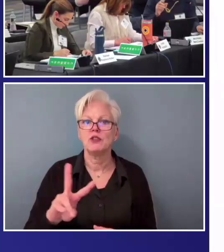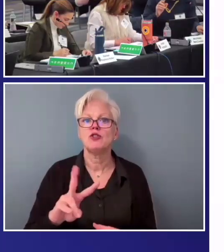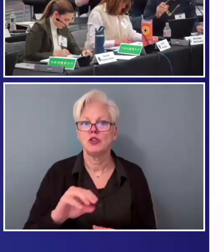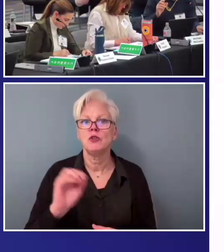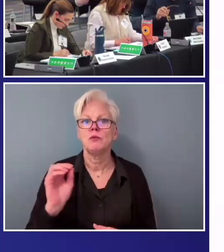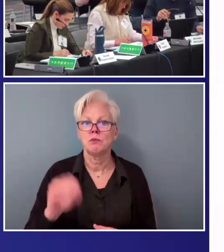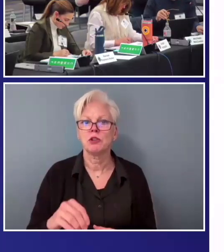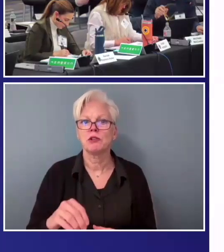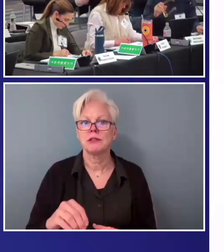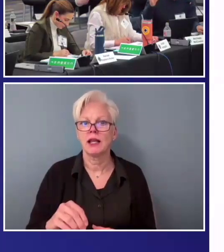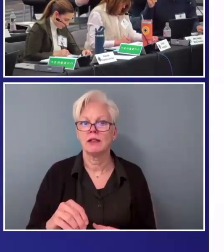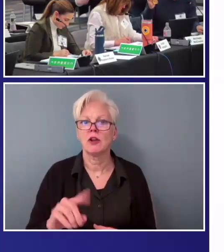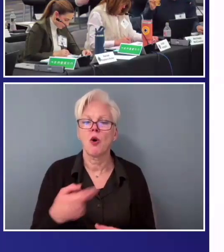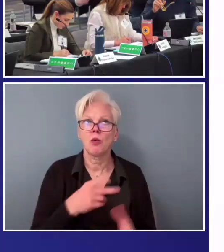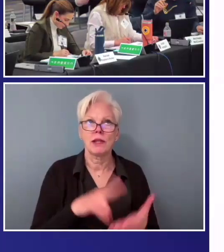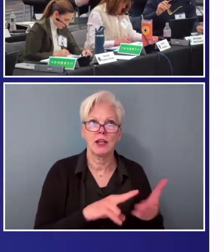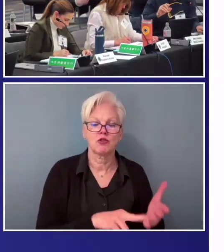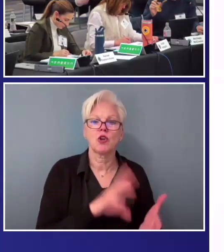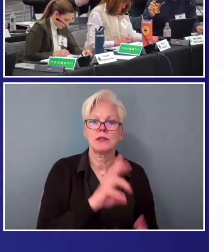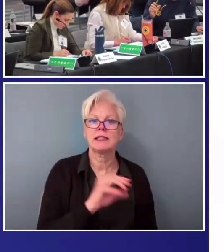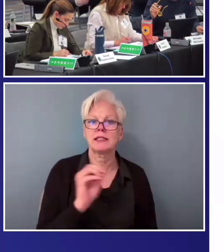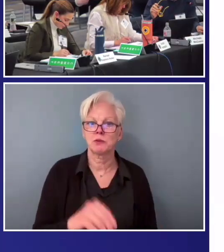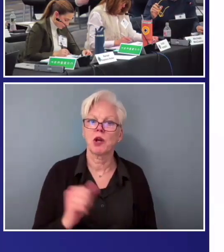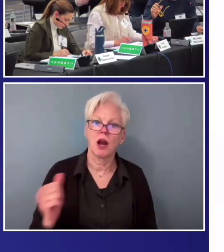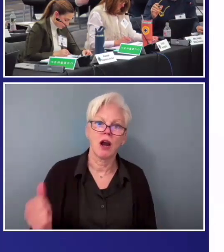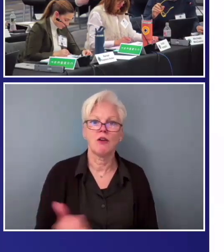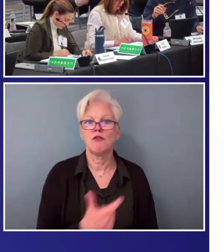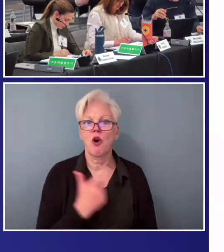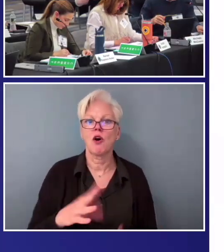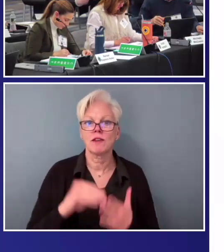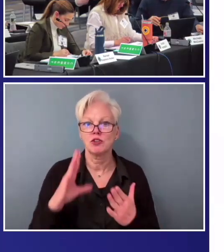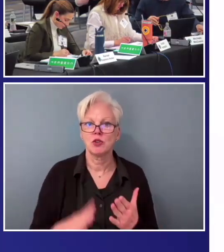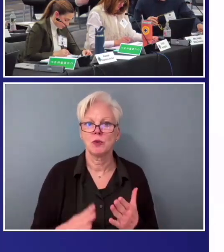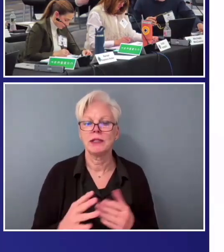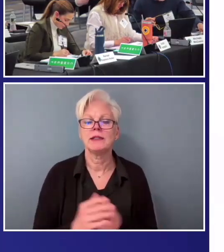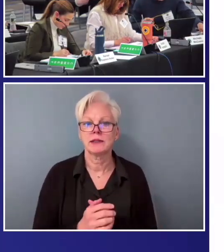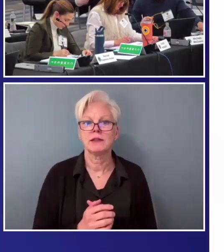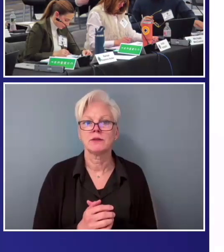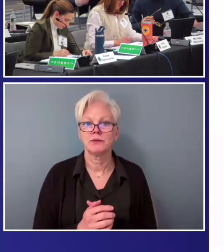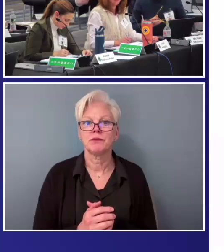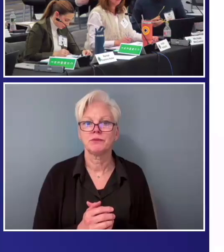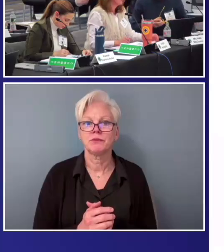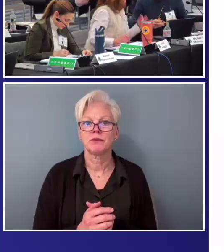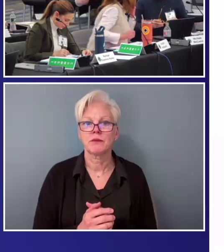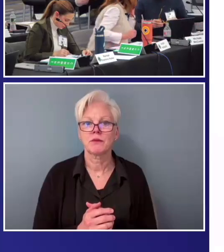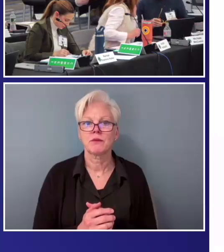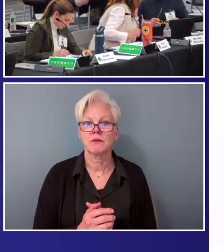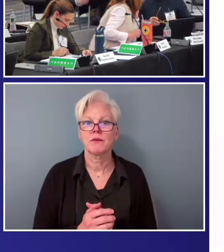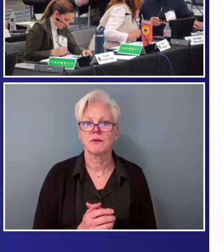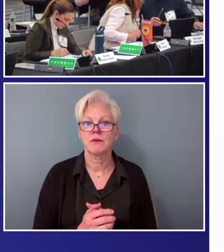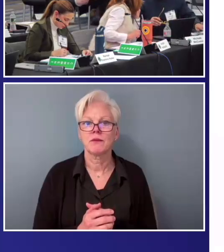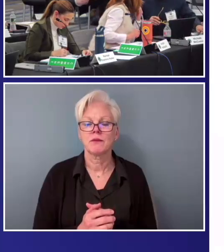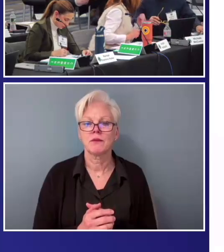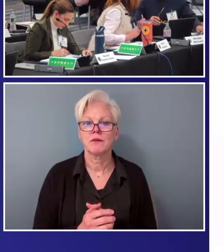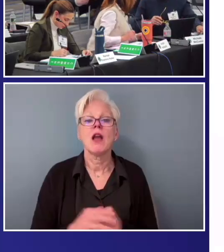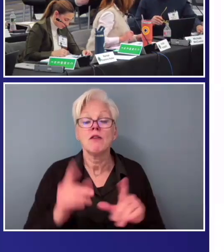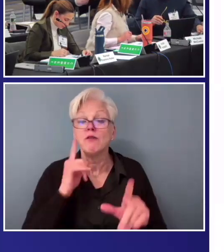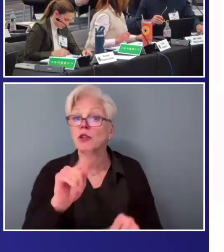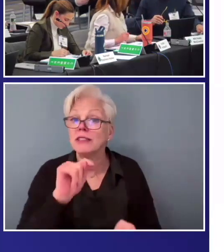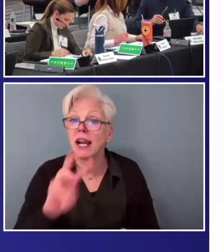enroll 6% of all of all the students. That's correct. Title IV -- I'm sorry, of all Title IV completers,